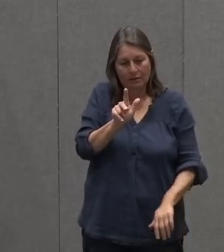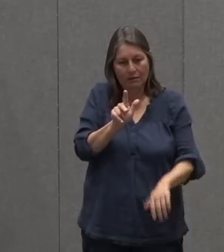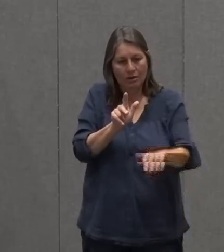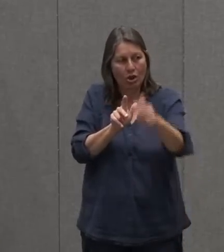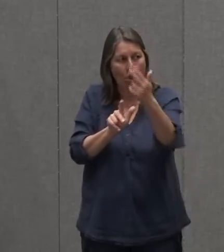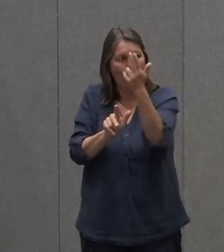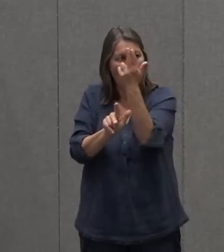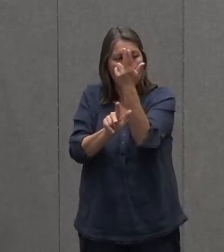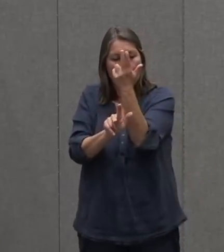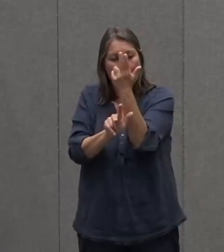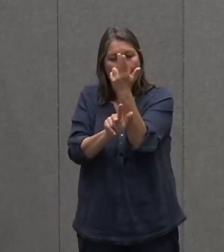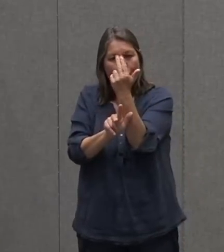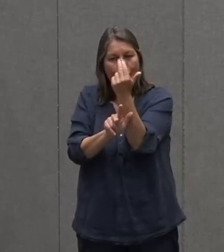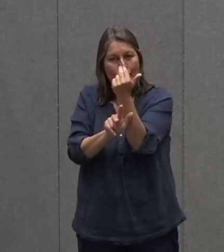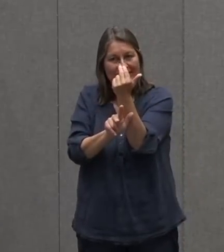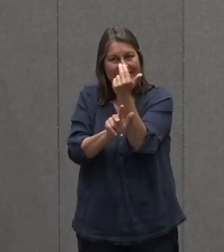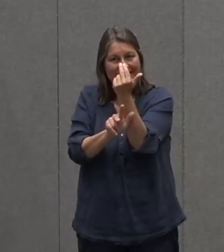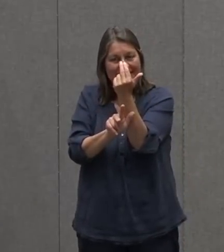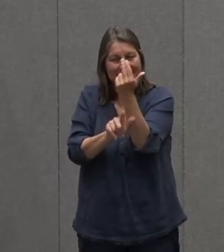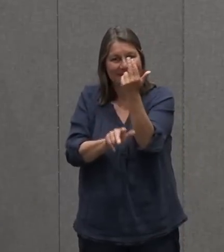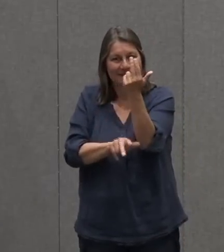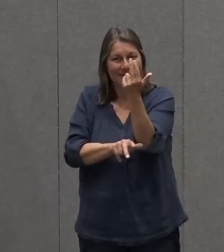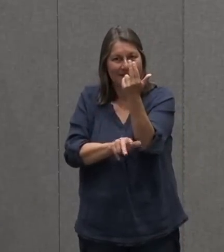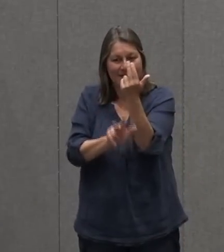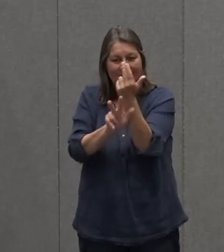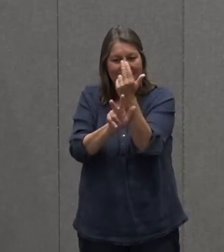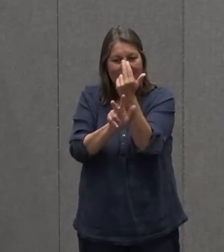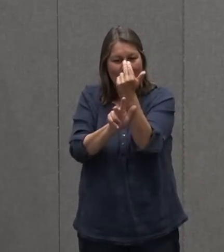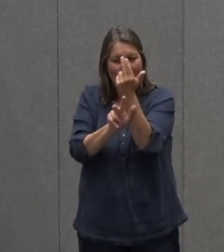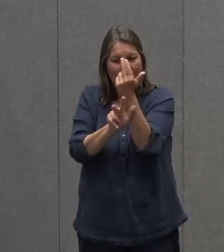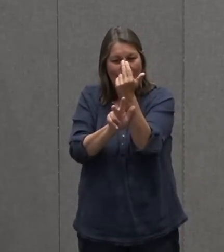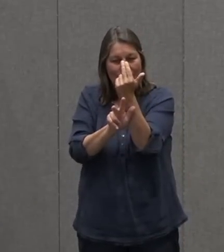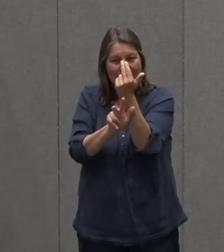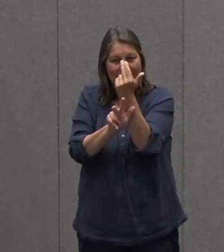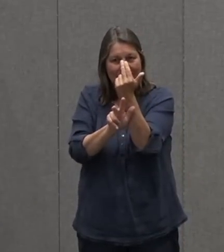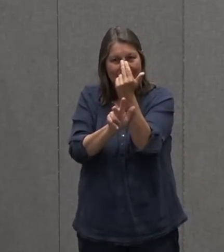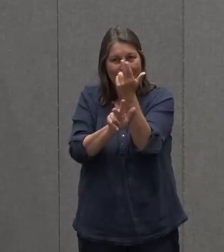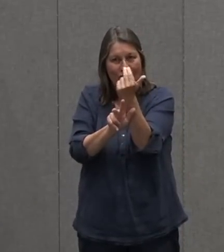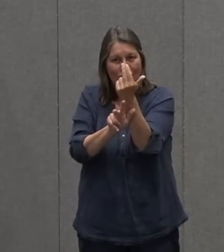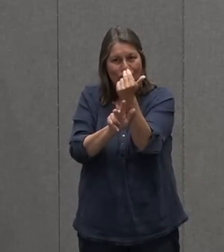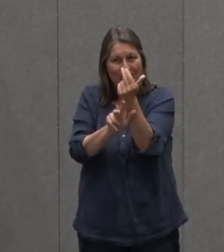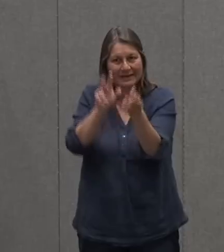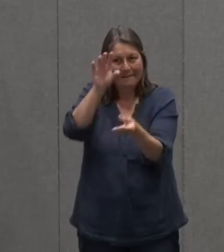and the number just below has one ten more. Ones place is not changing.